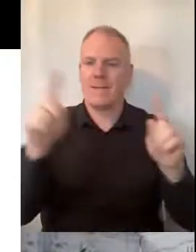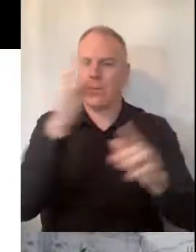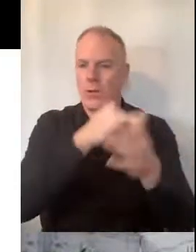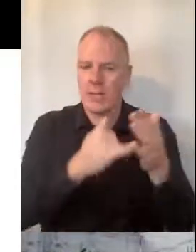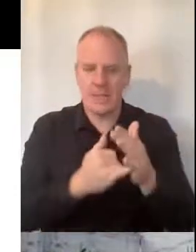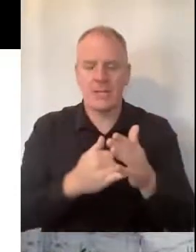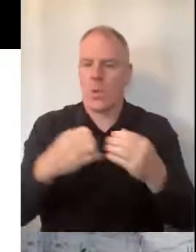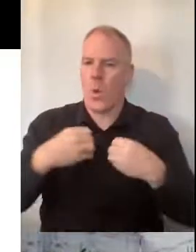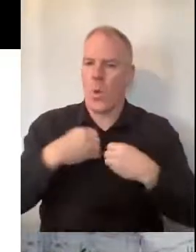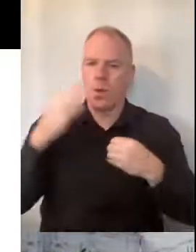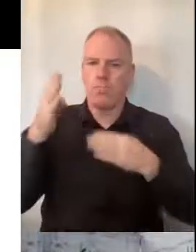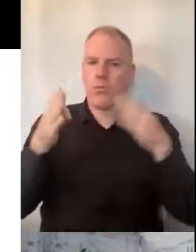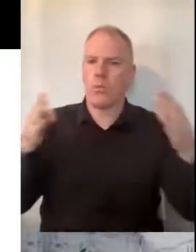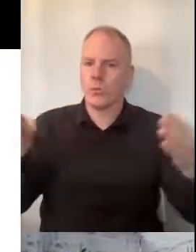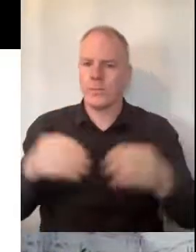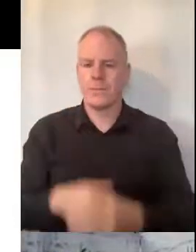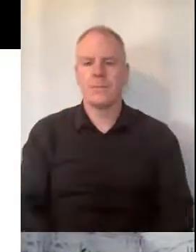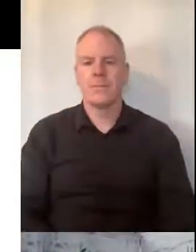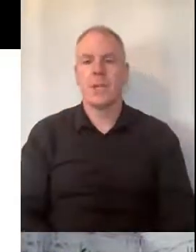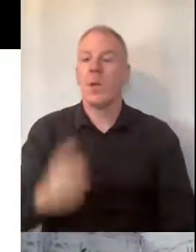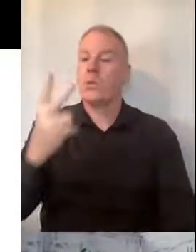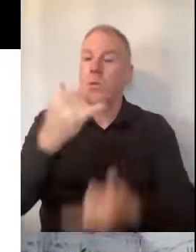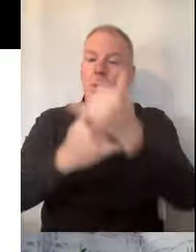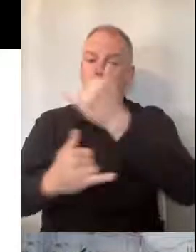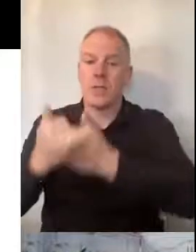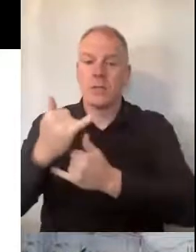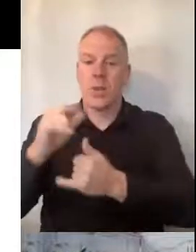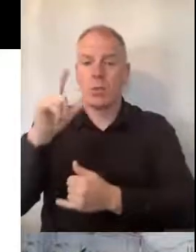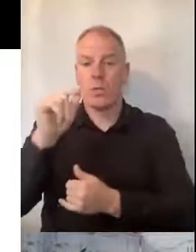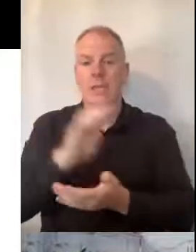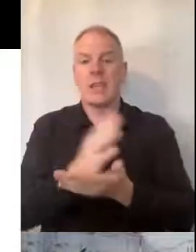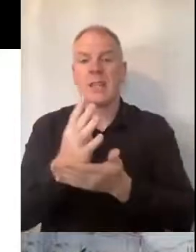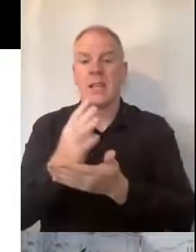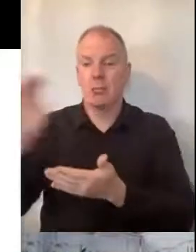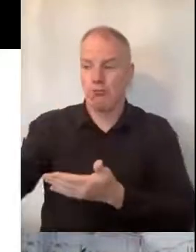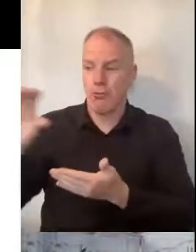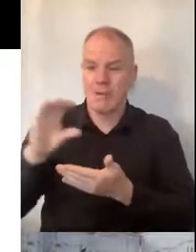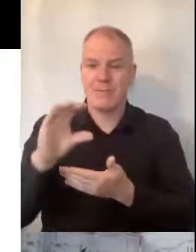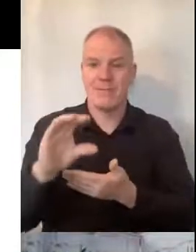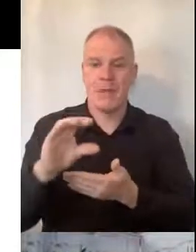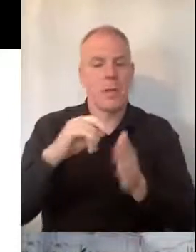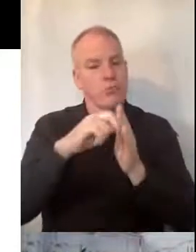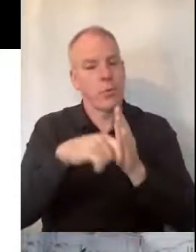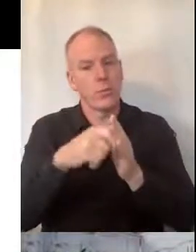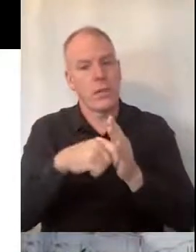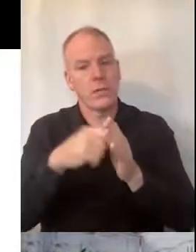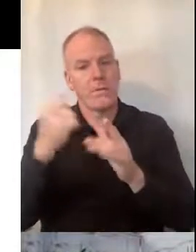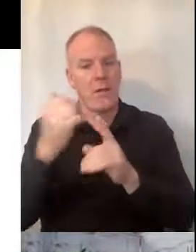So about two years ago, in 2019, I got a small grant to do a project on advanced.